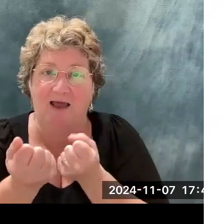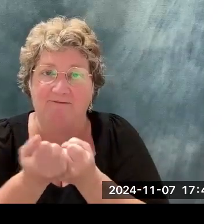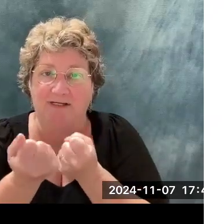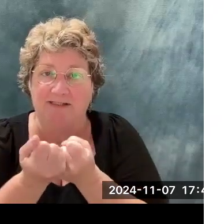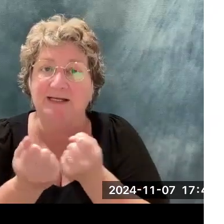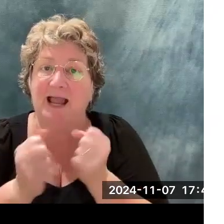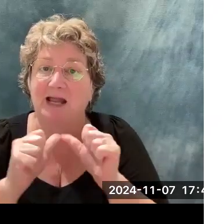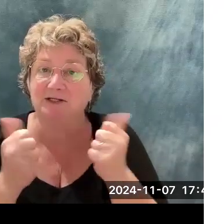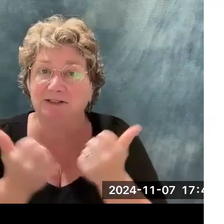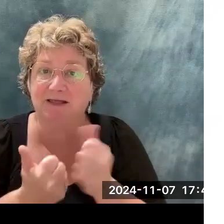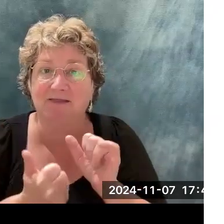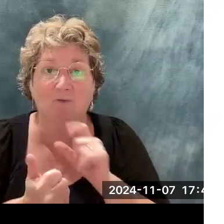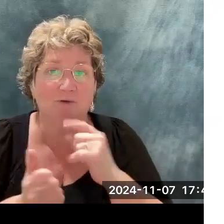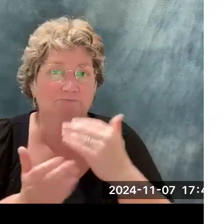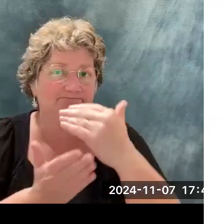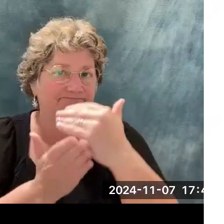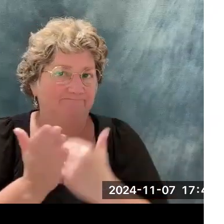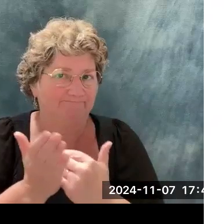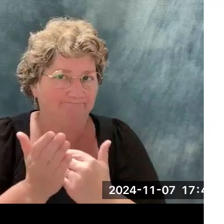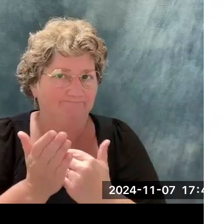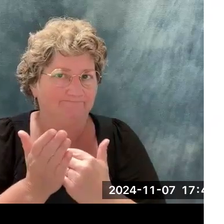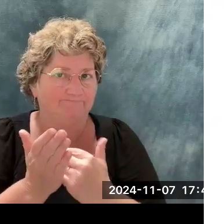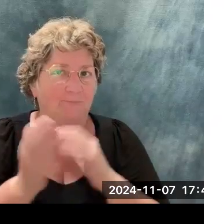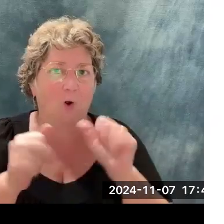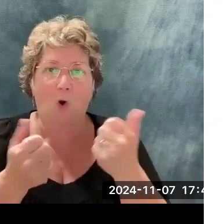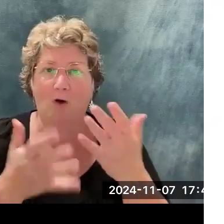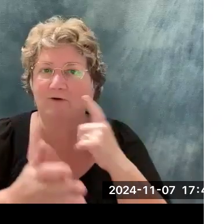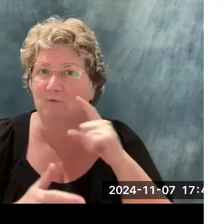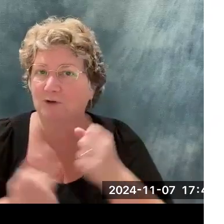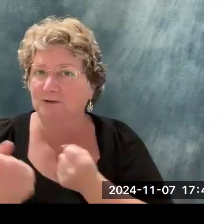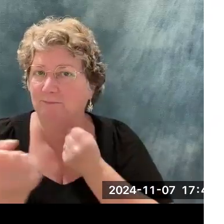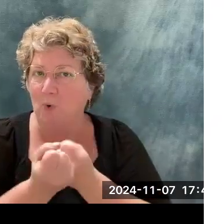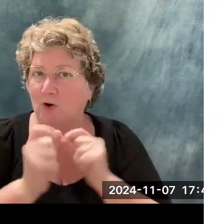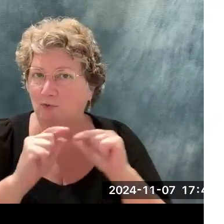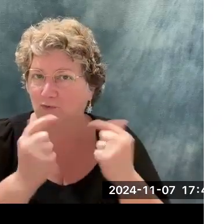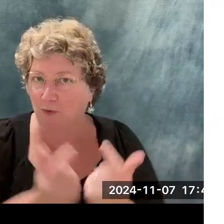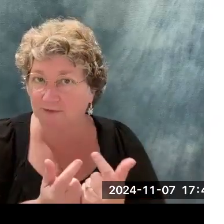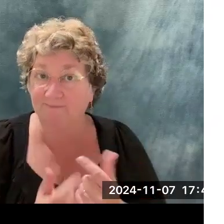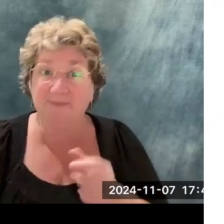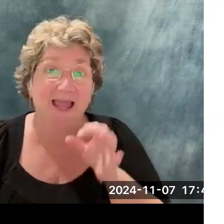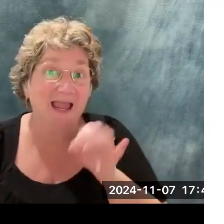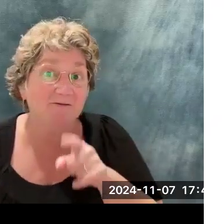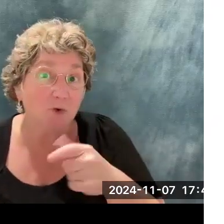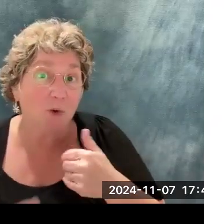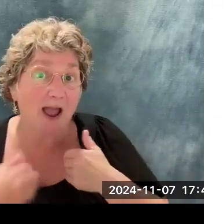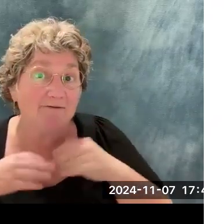So if you have a child that you are supporting and you want to be around other people who